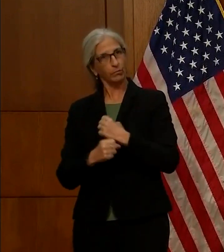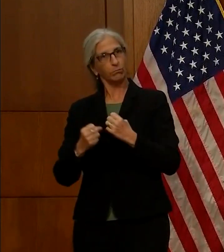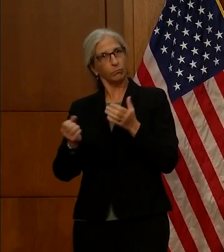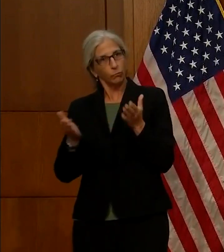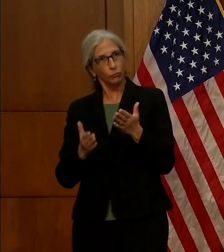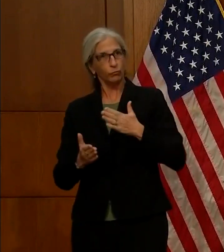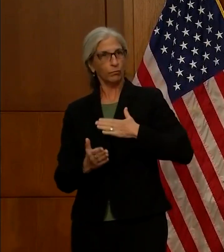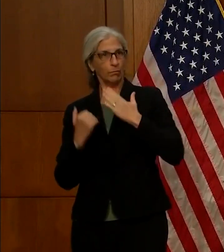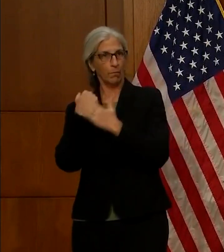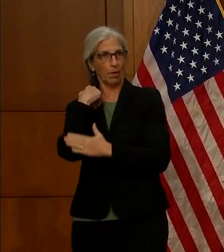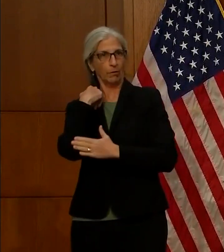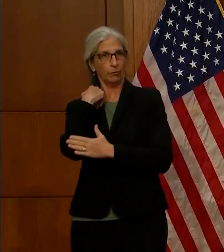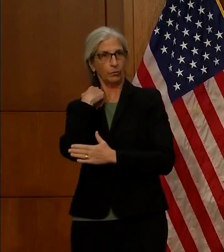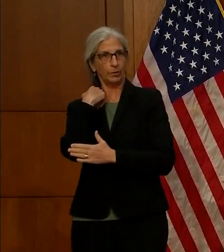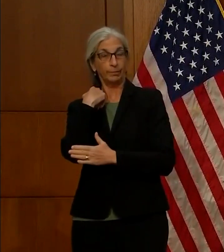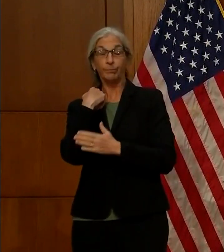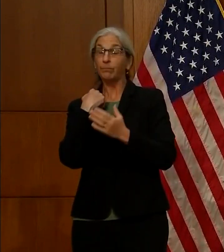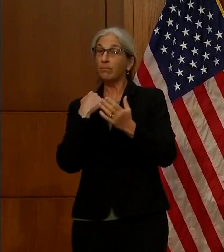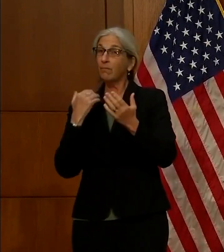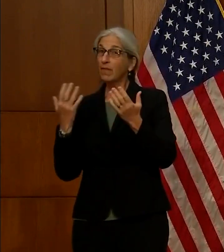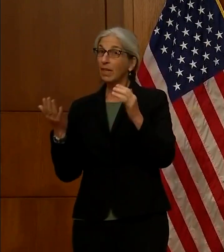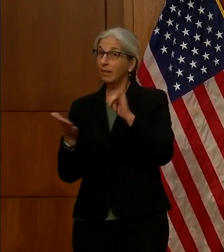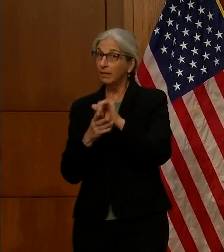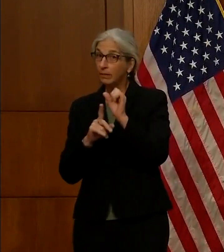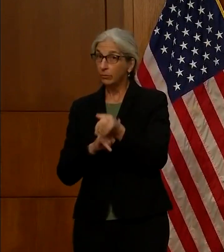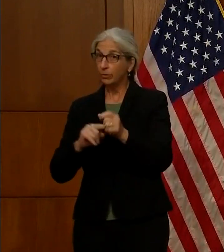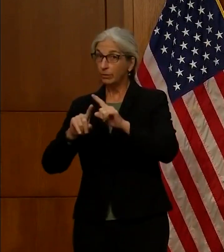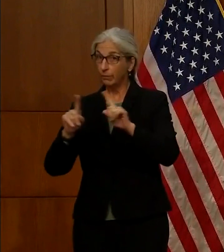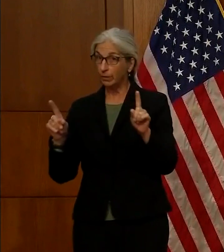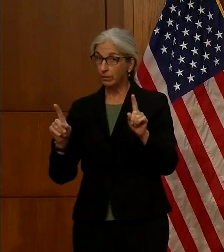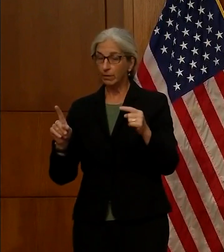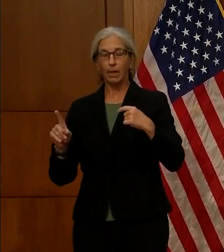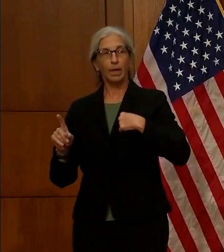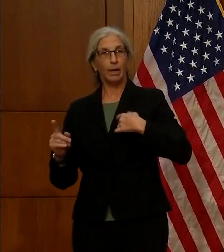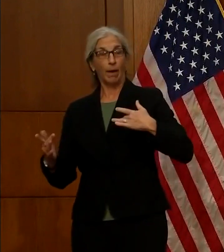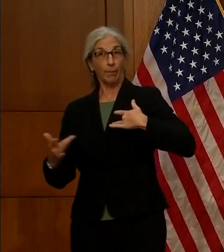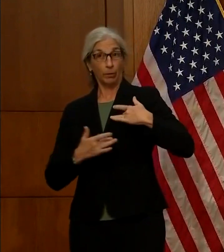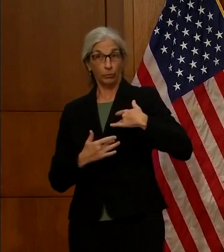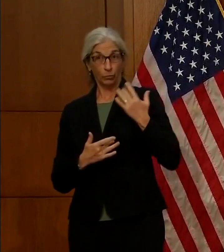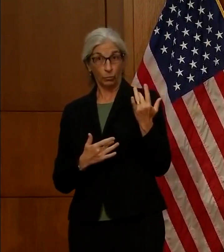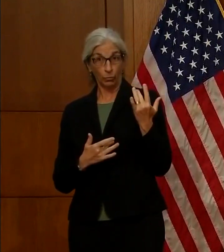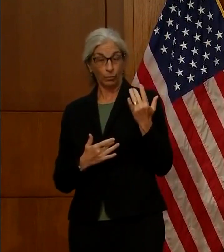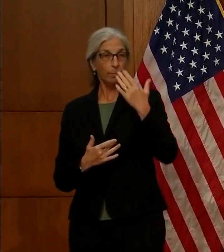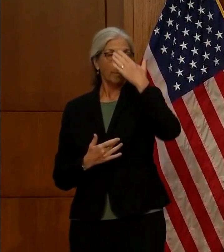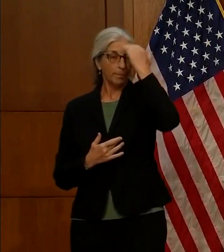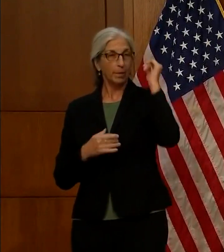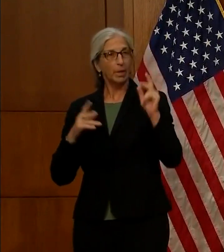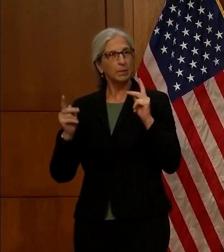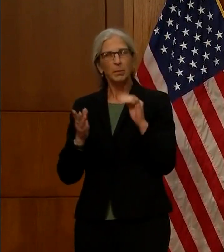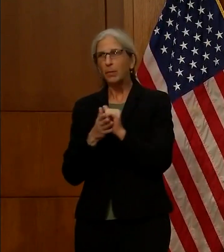CURRENT COUNTRY WHAT IS DIFFERENT. NOW WHICH IS